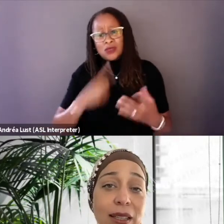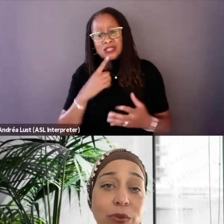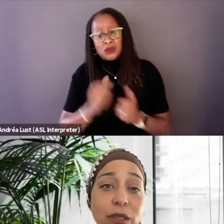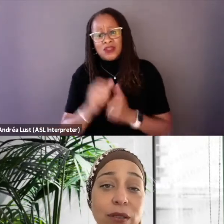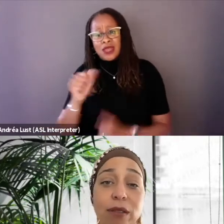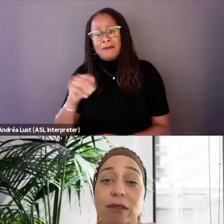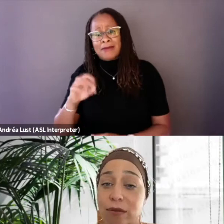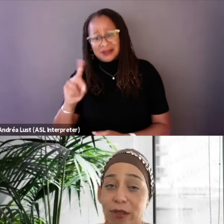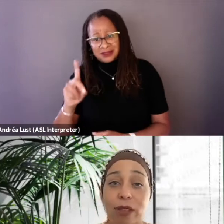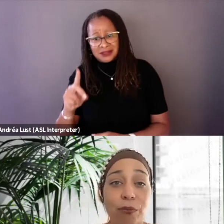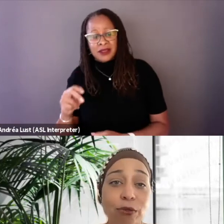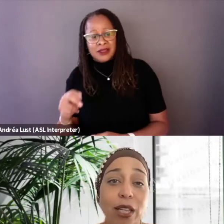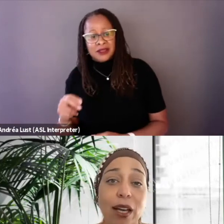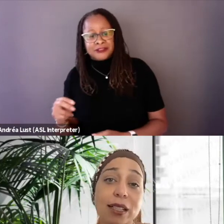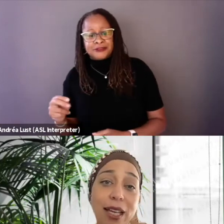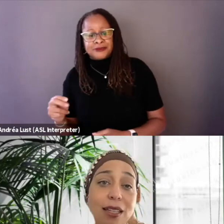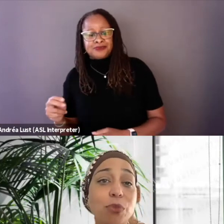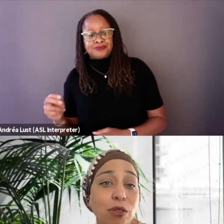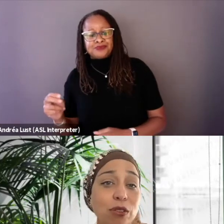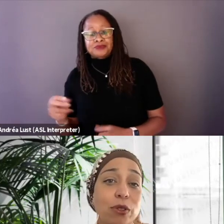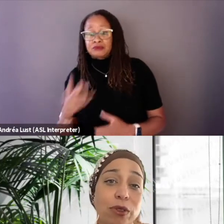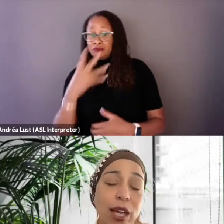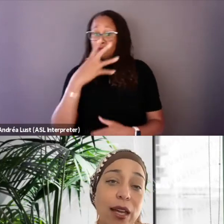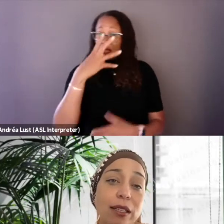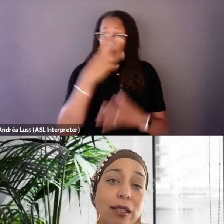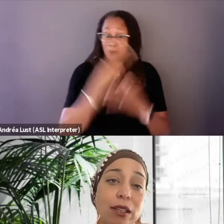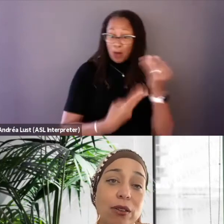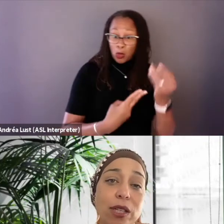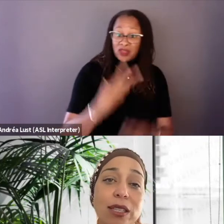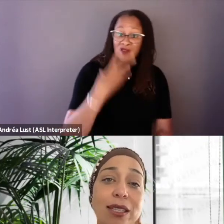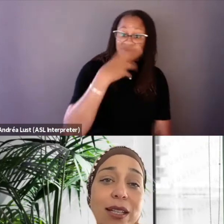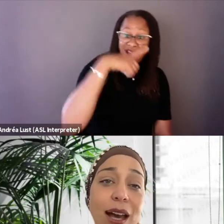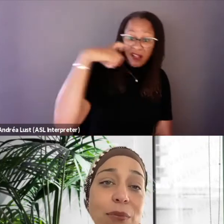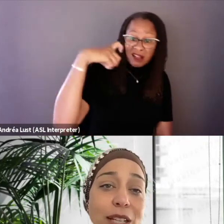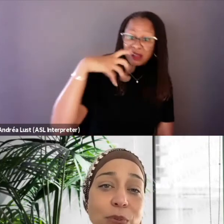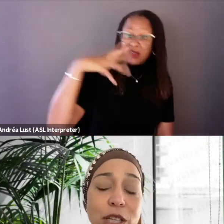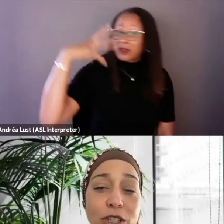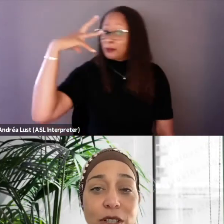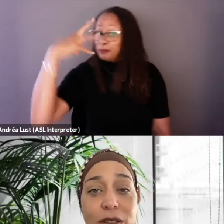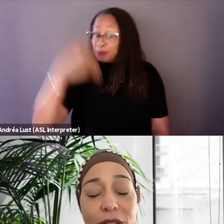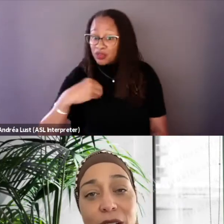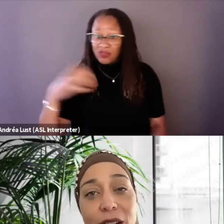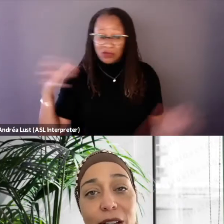the both the ugly and the beautiful that, you know, it's a complex picture.